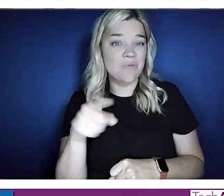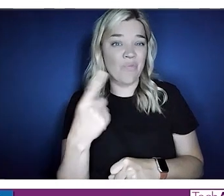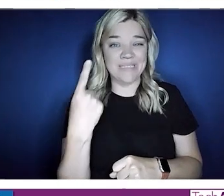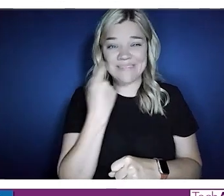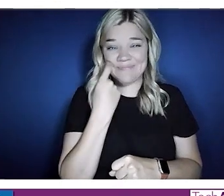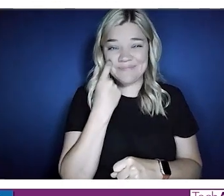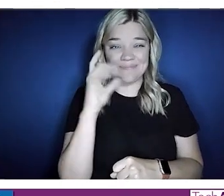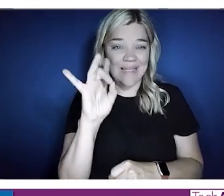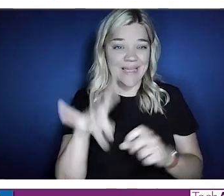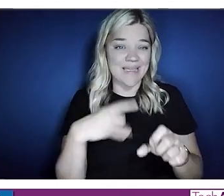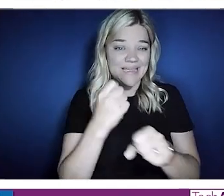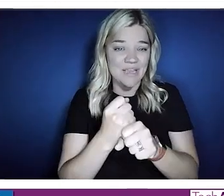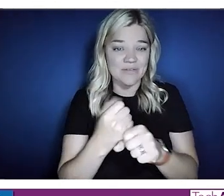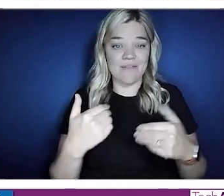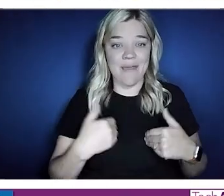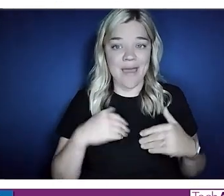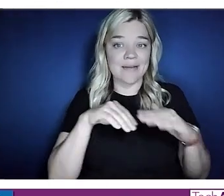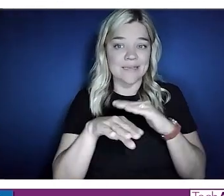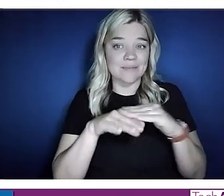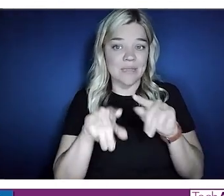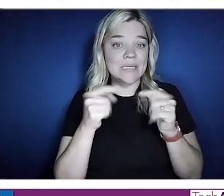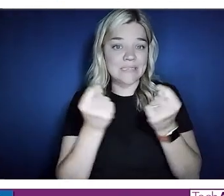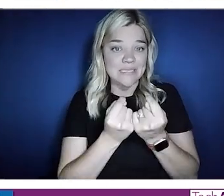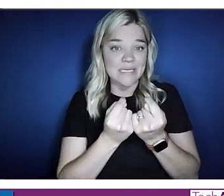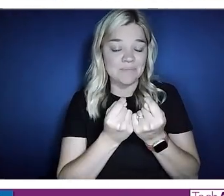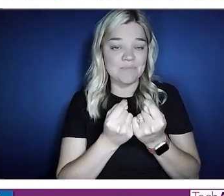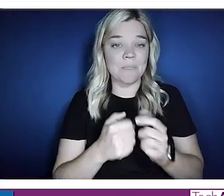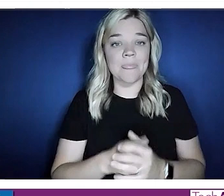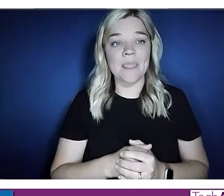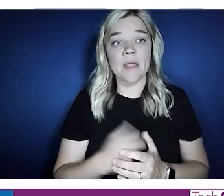eight years that they've even had an accessibility team. We went from about,